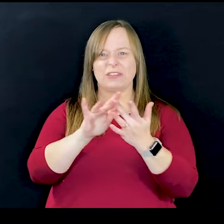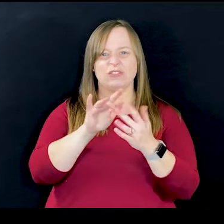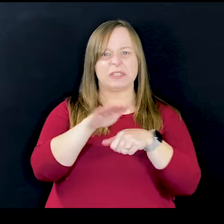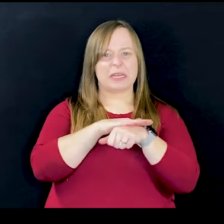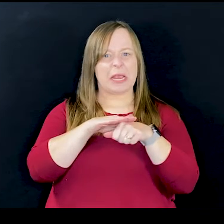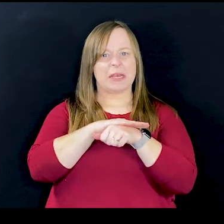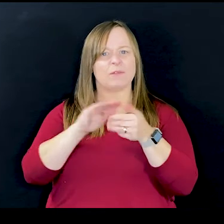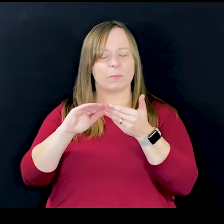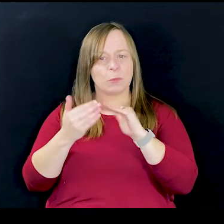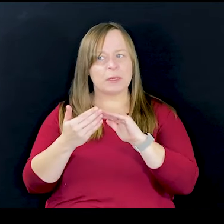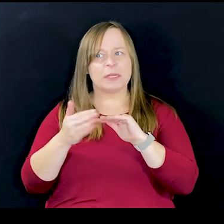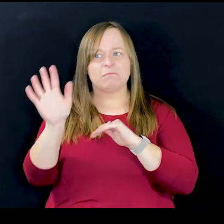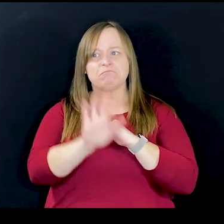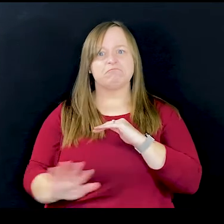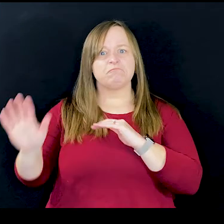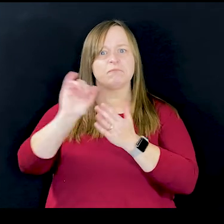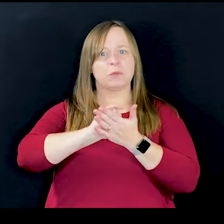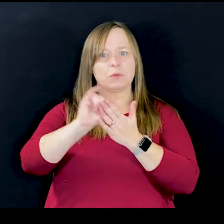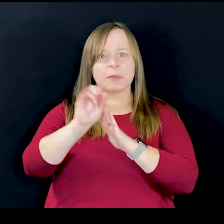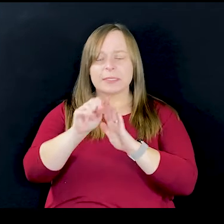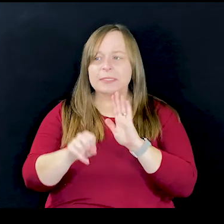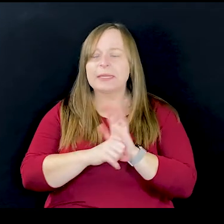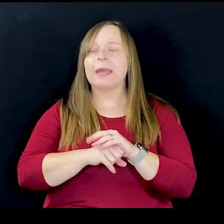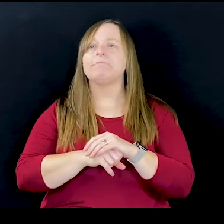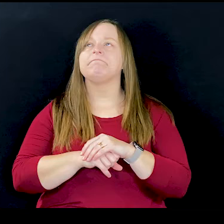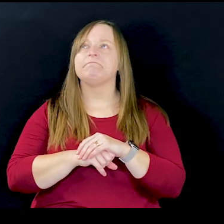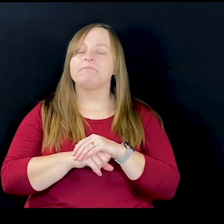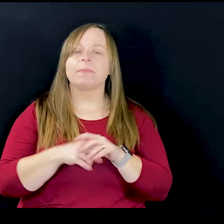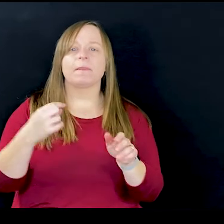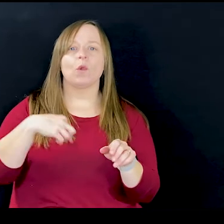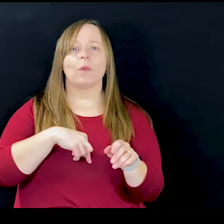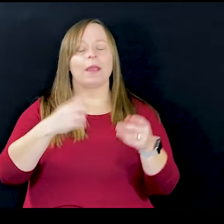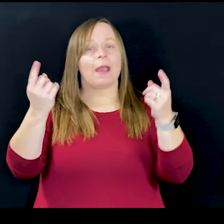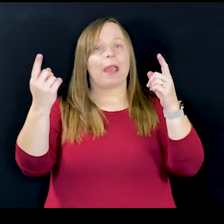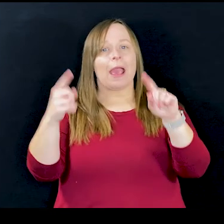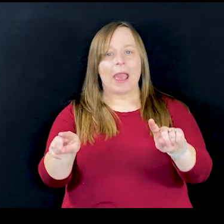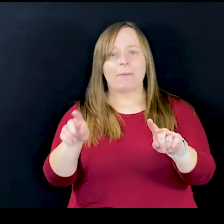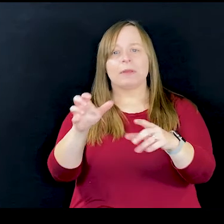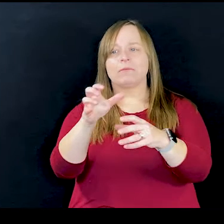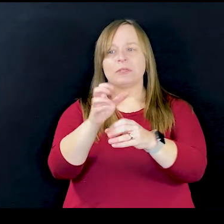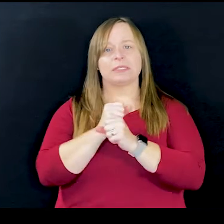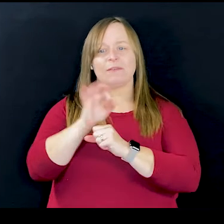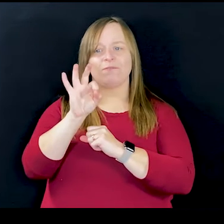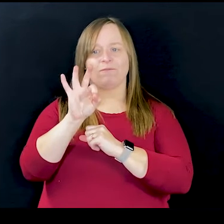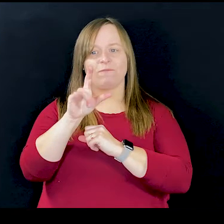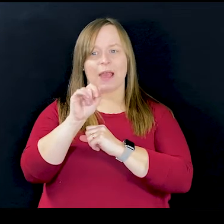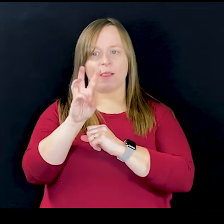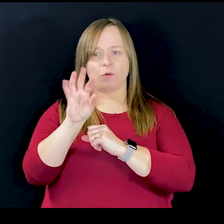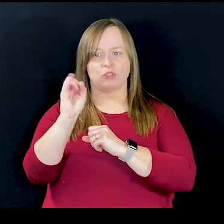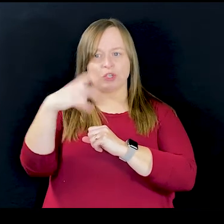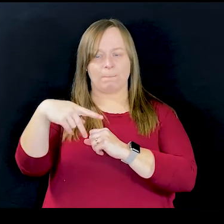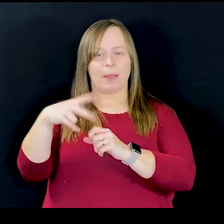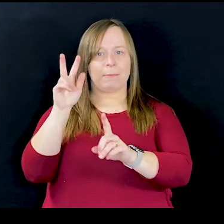to the native communities across New York state. And we happened to receive a fellowship application